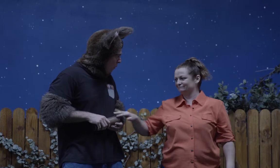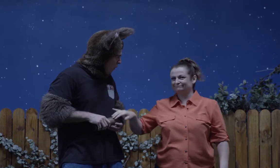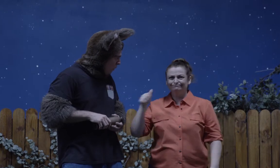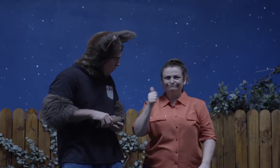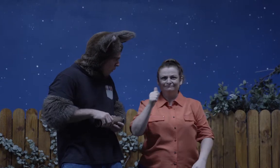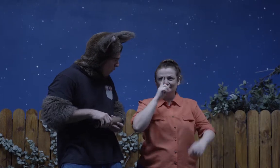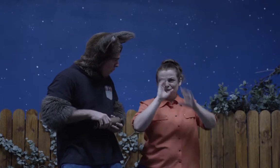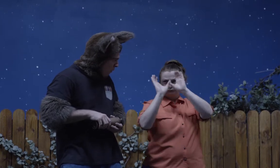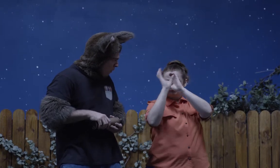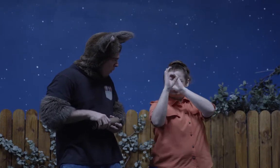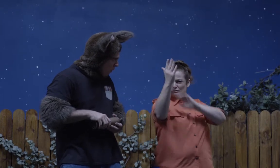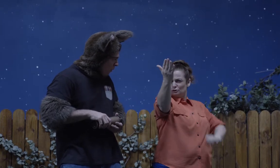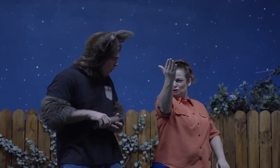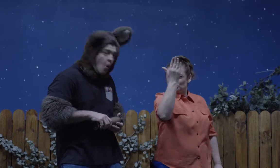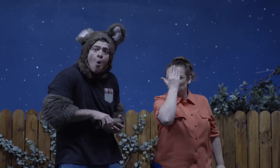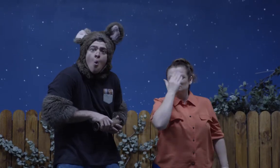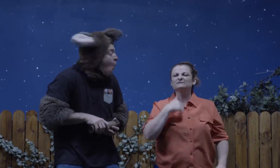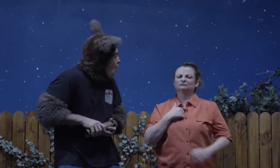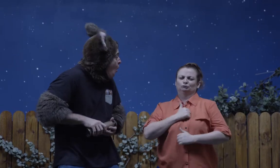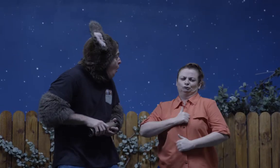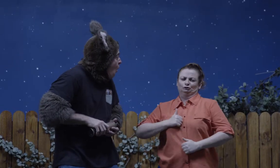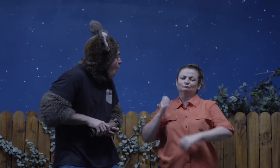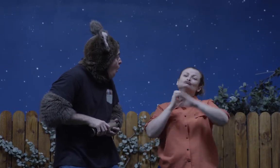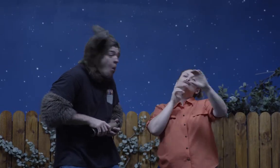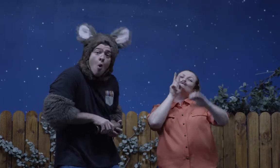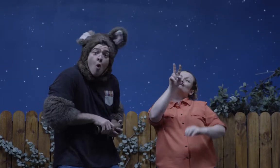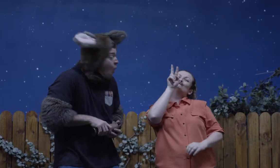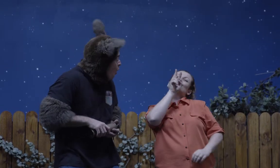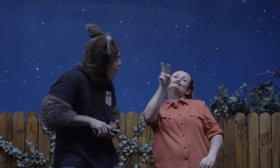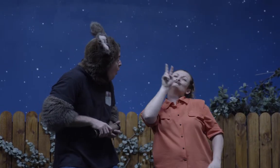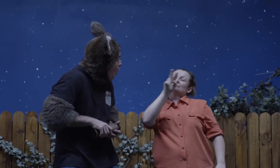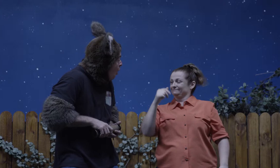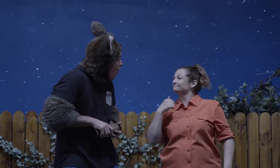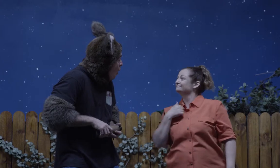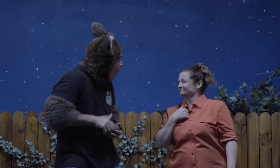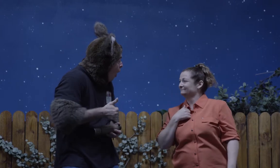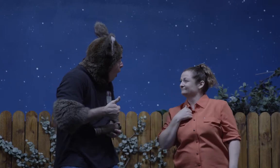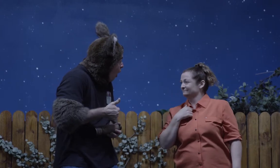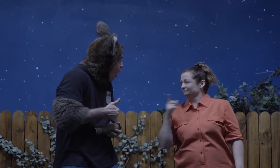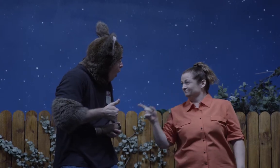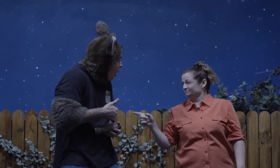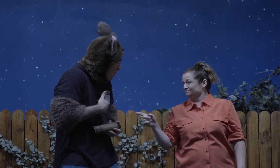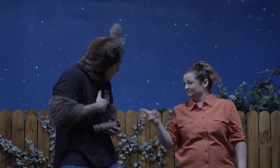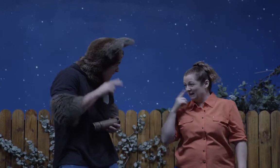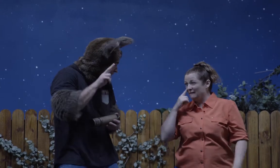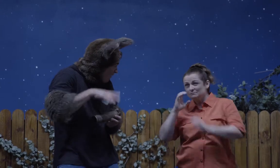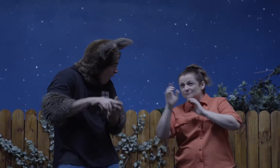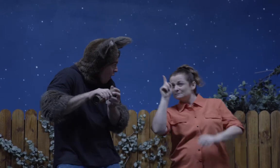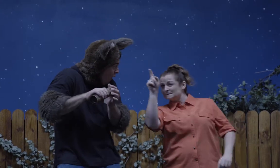This telescope will give us a chance to have a closer look. Really? Can I?